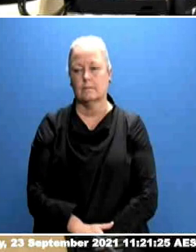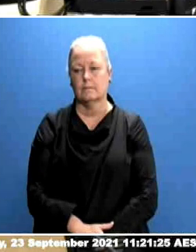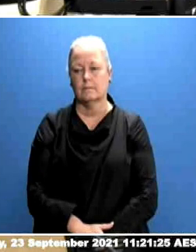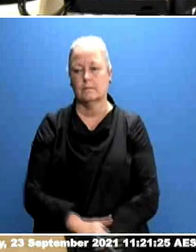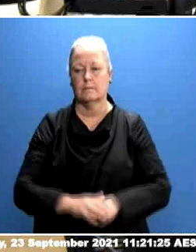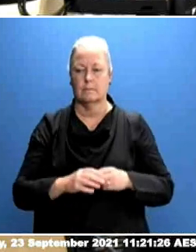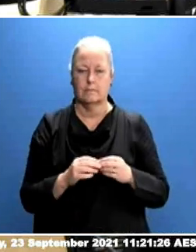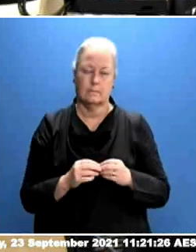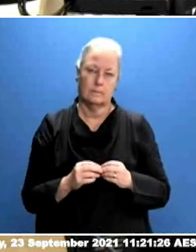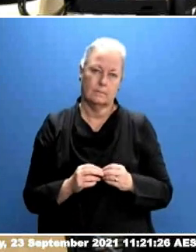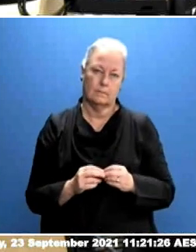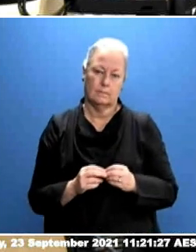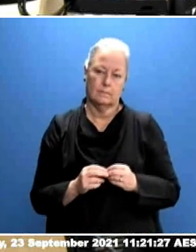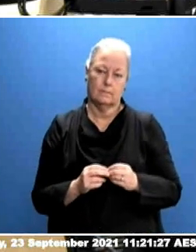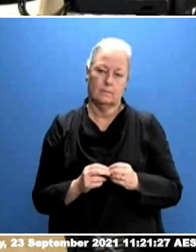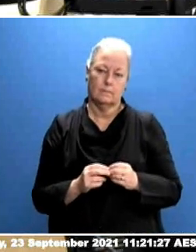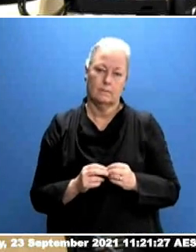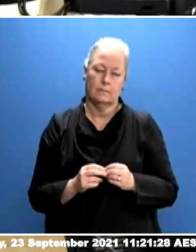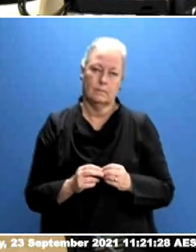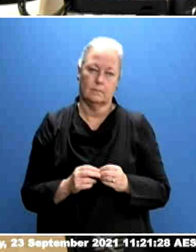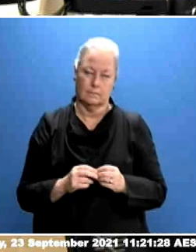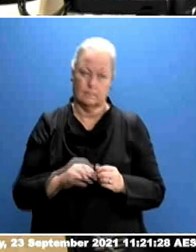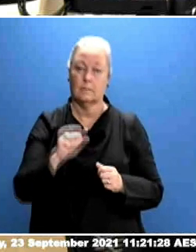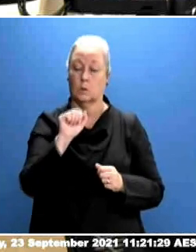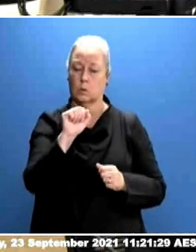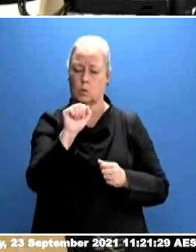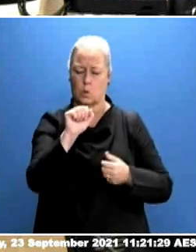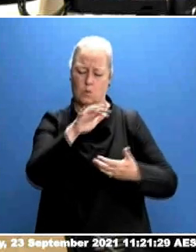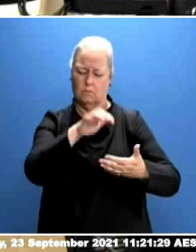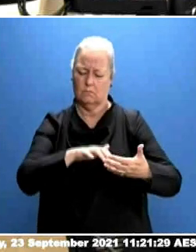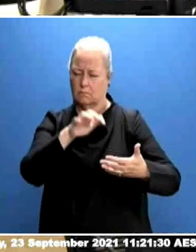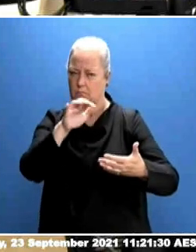In the annexure to your statement Dr Thompson,